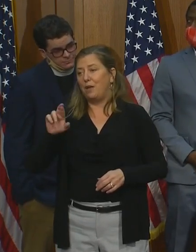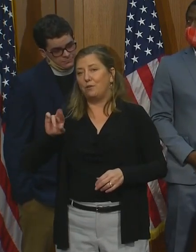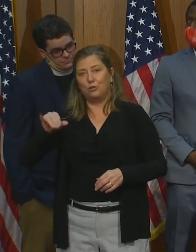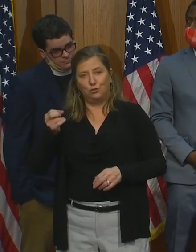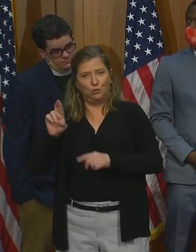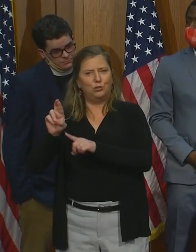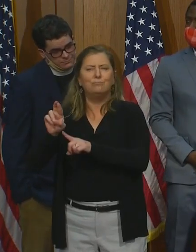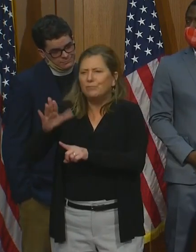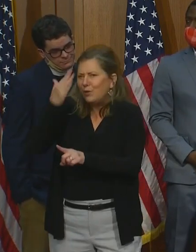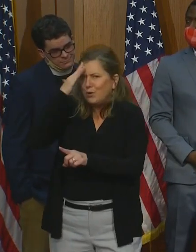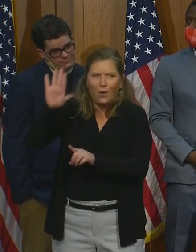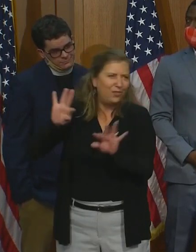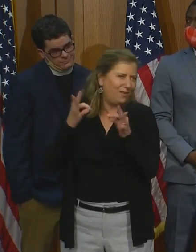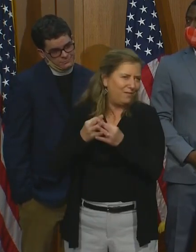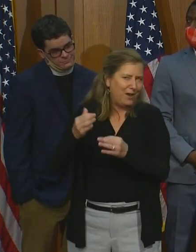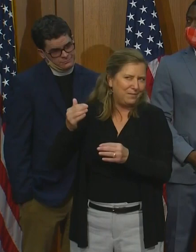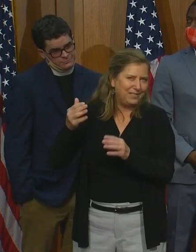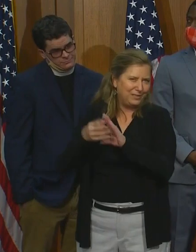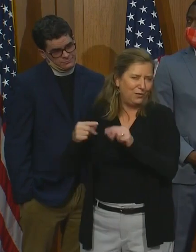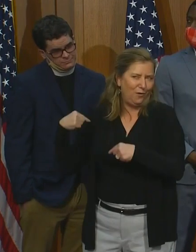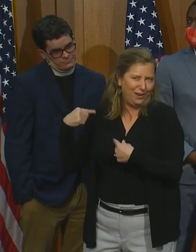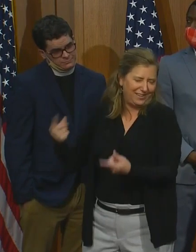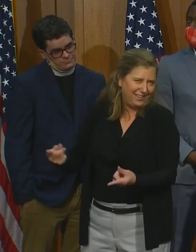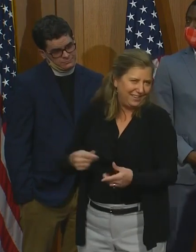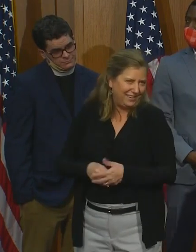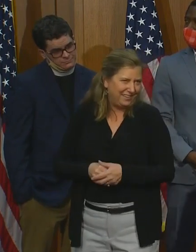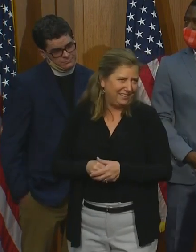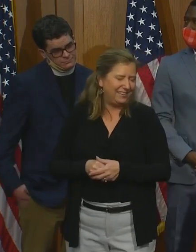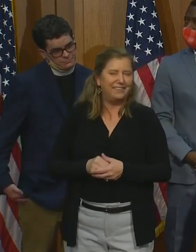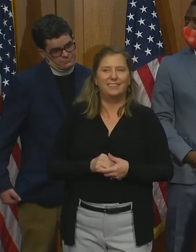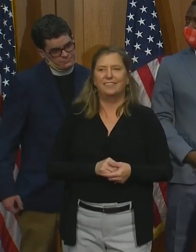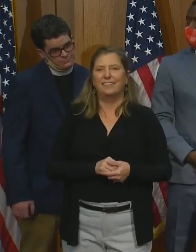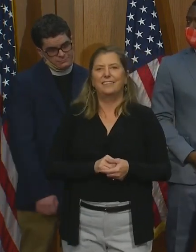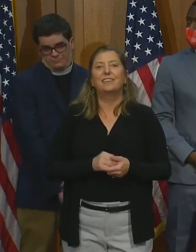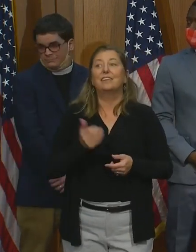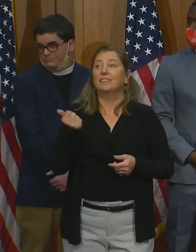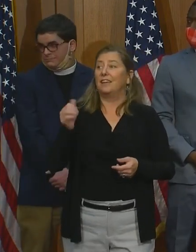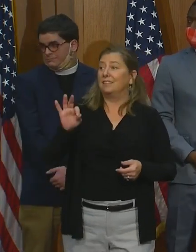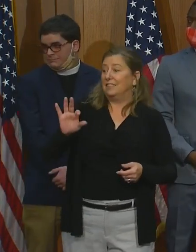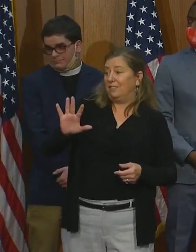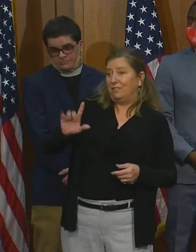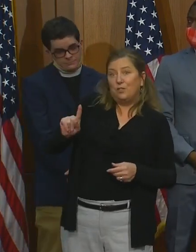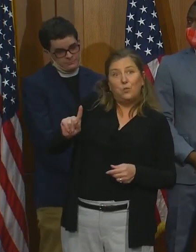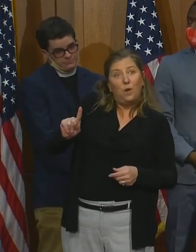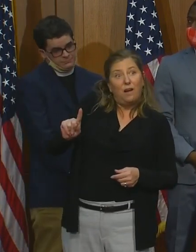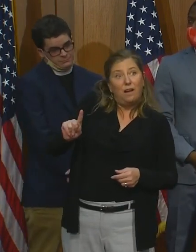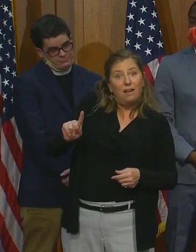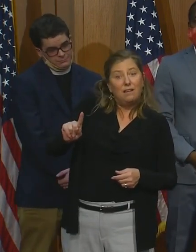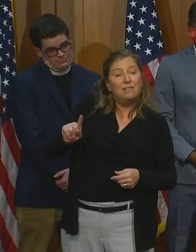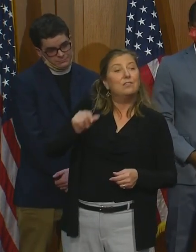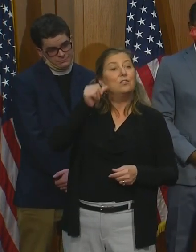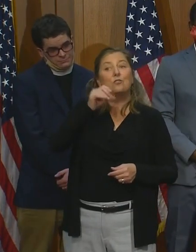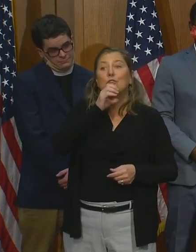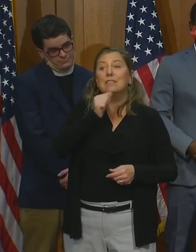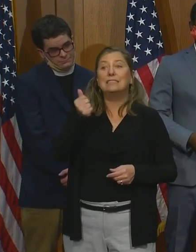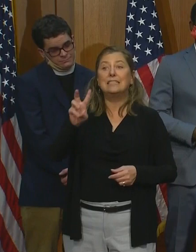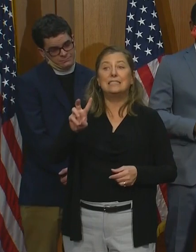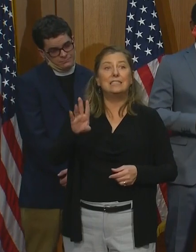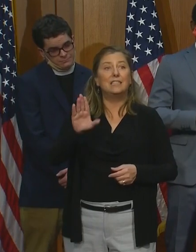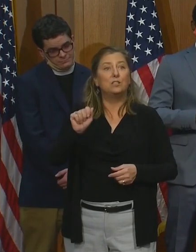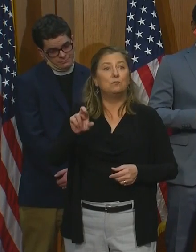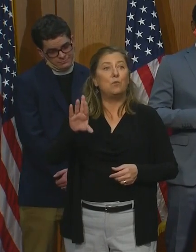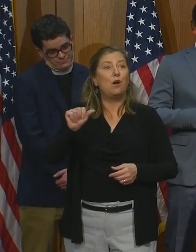JUNE. YOU ALL KNOW THEIR